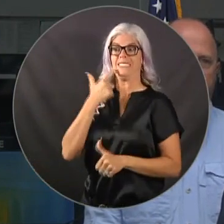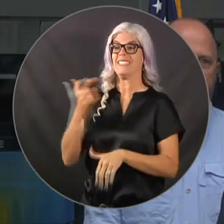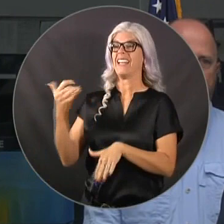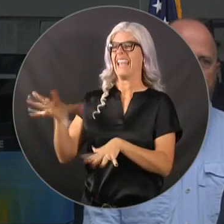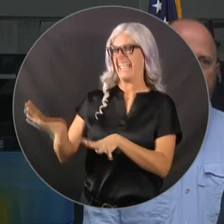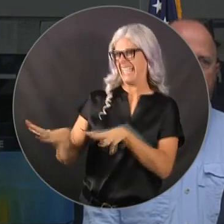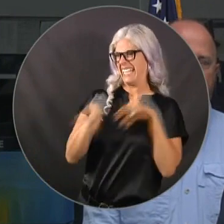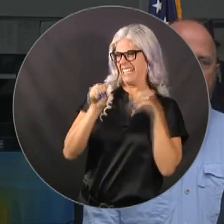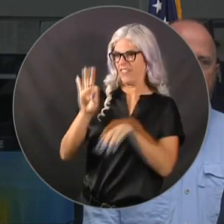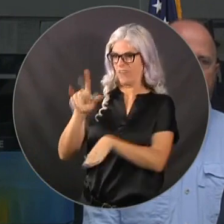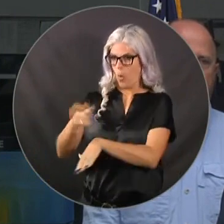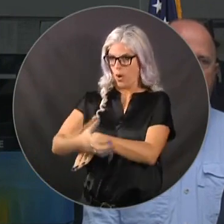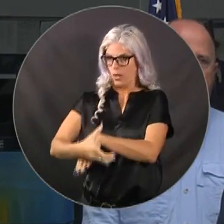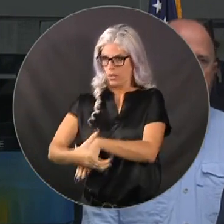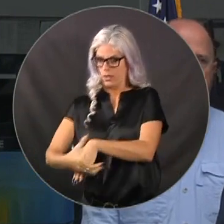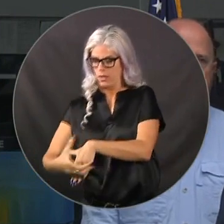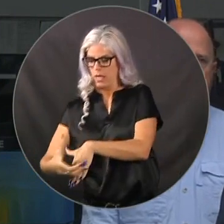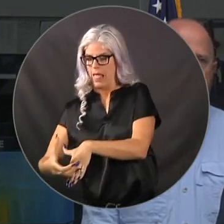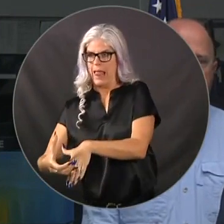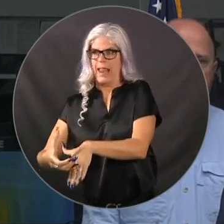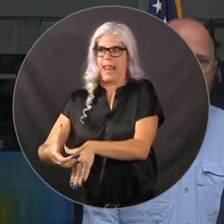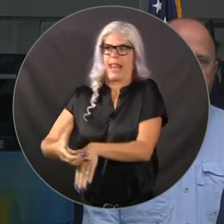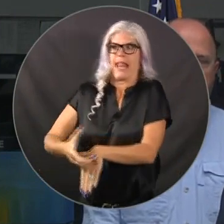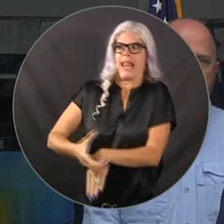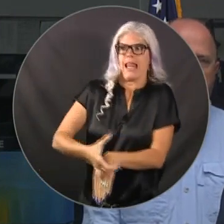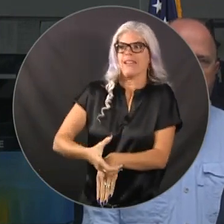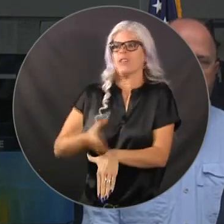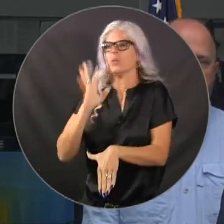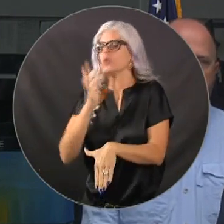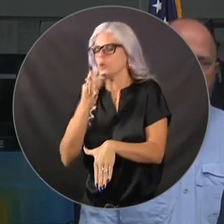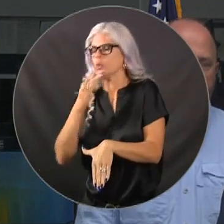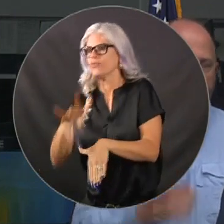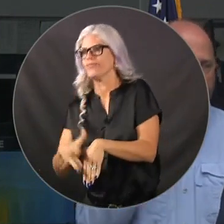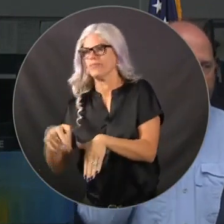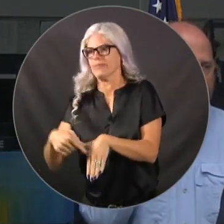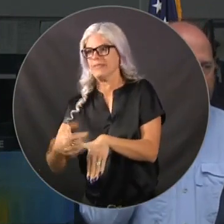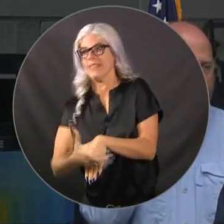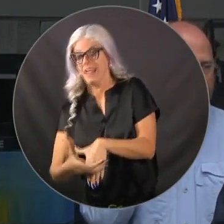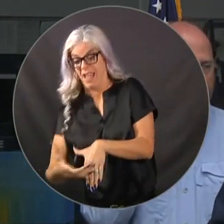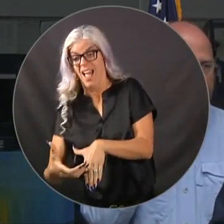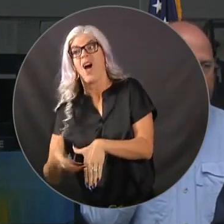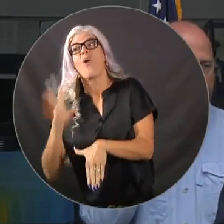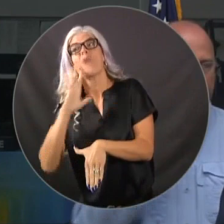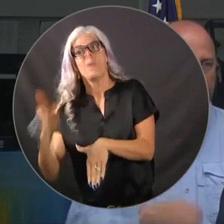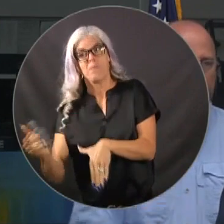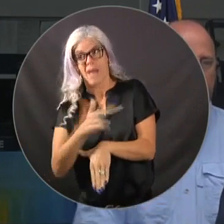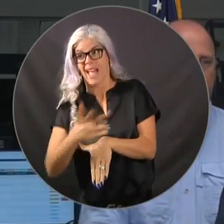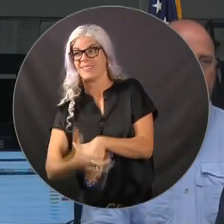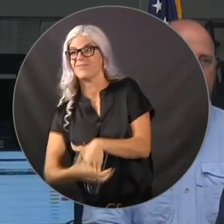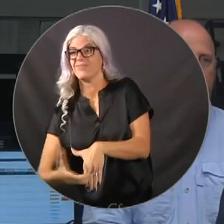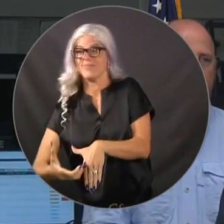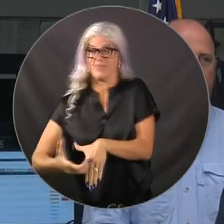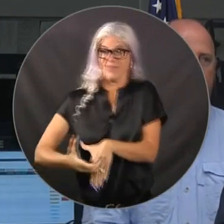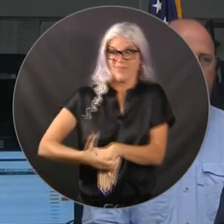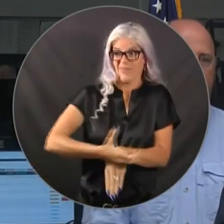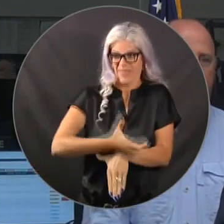into the gulf of Mexico a florida in the Big bend r